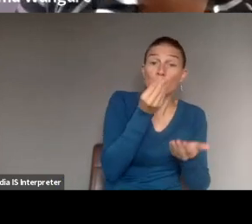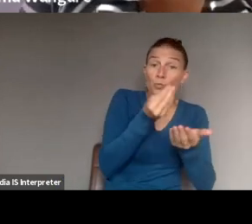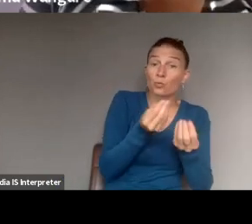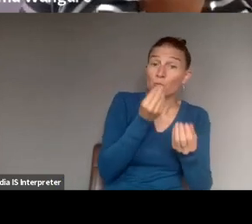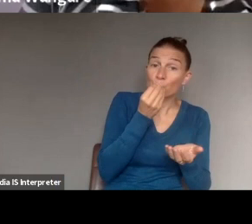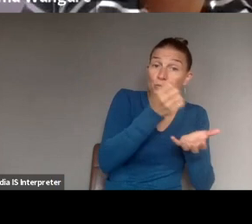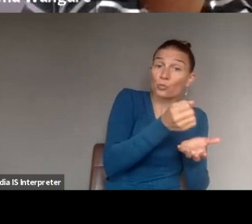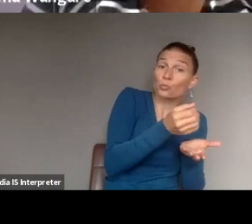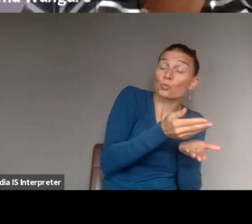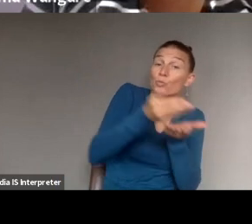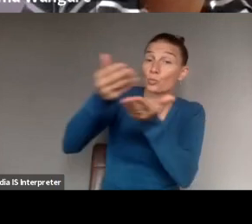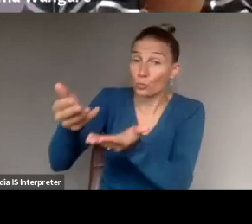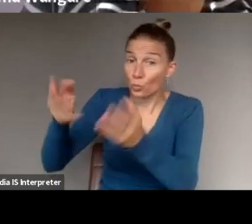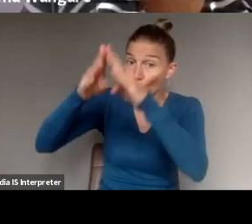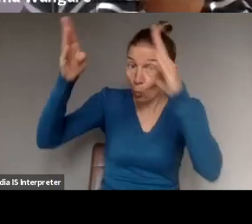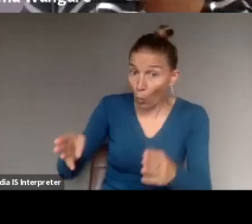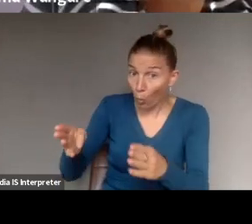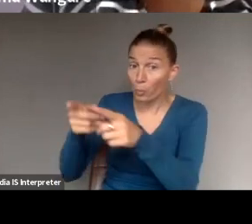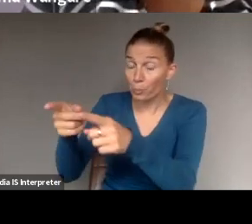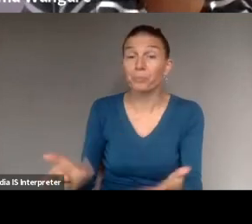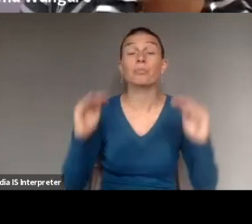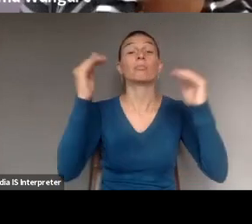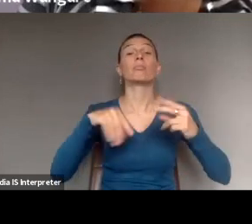In South Africa there’s an increase of disability allowance.